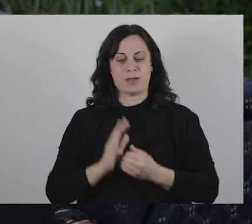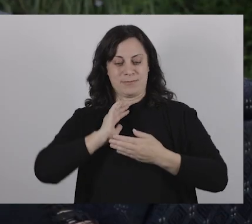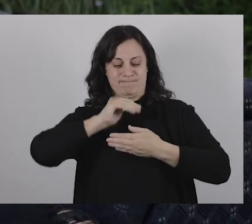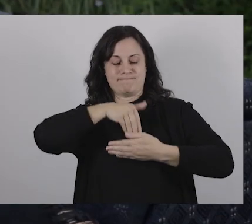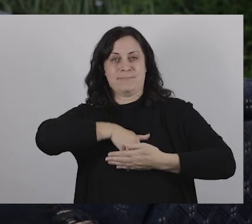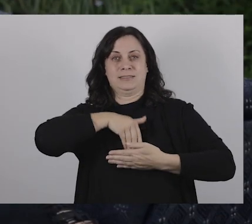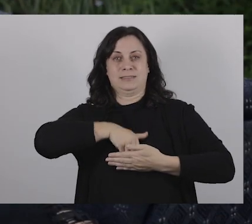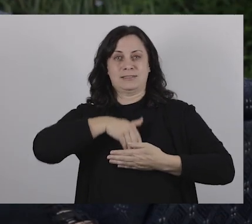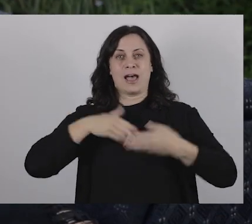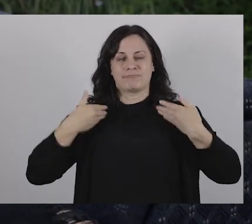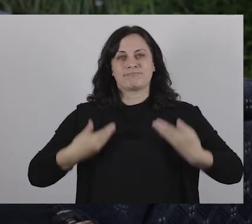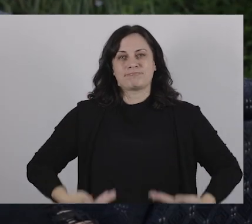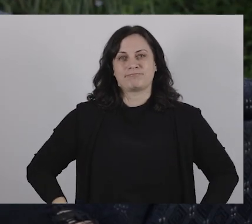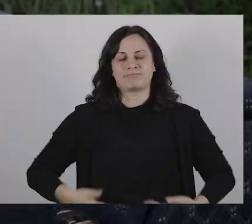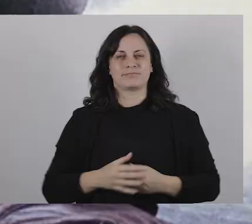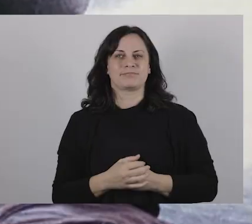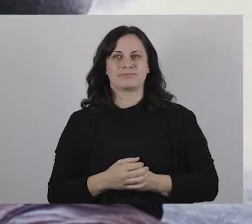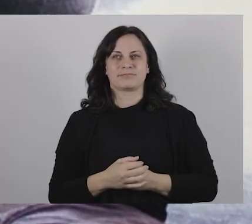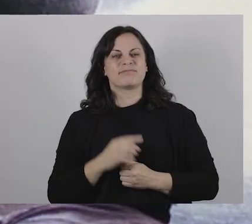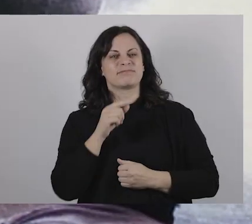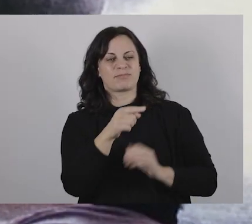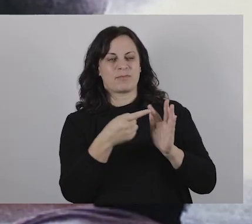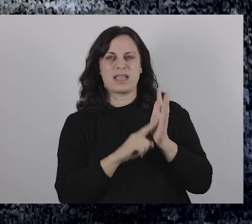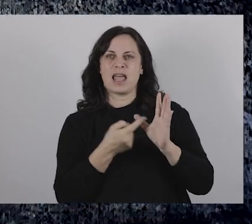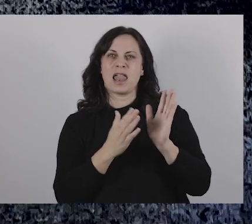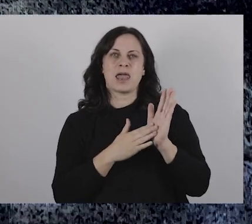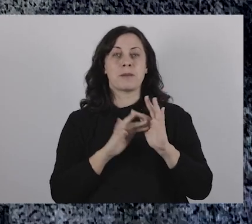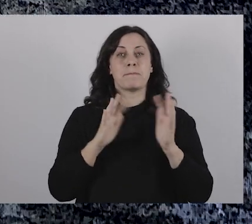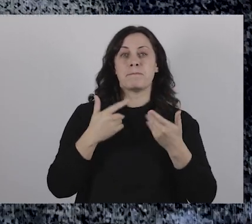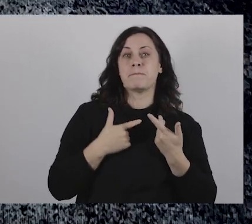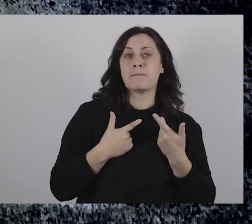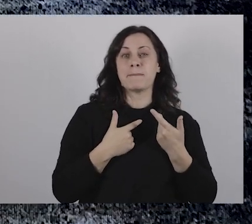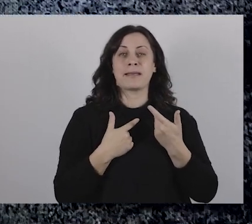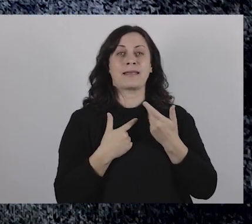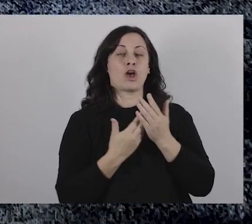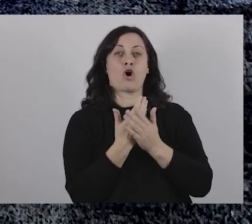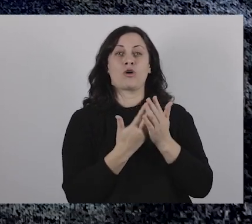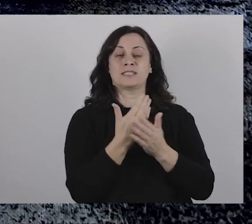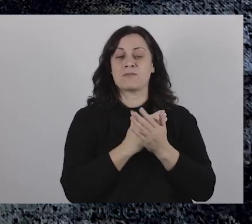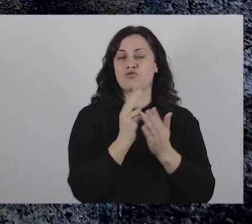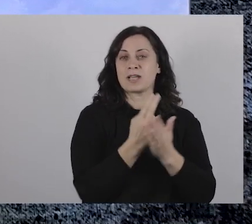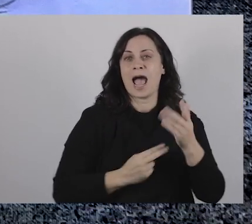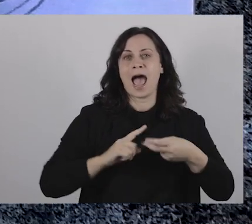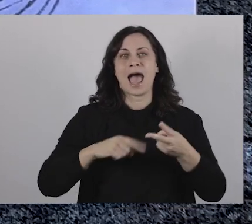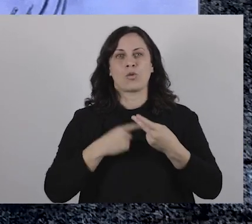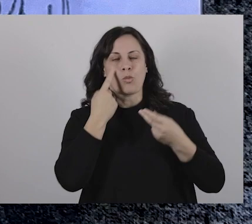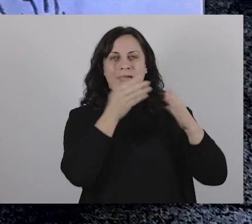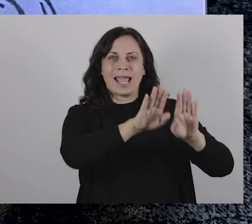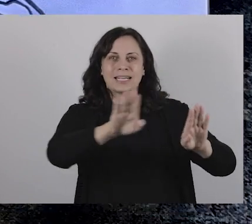My Rongo is — especially being at Elam — I'd probably be doing a bit of contemporary art,